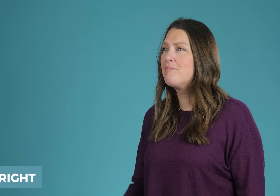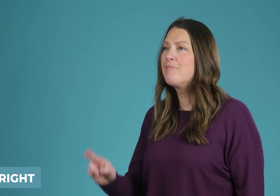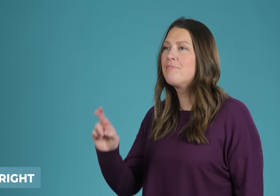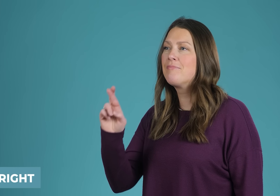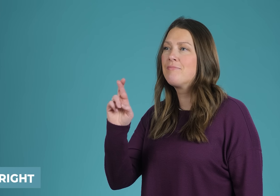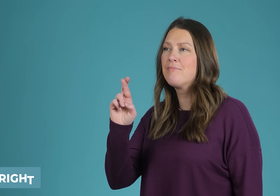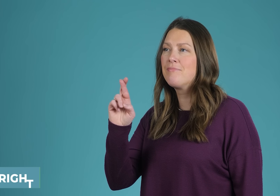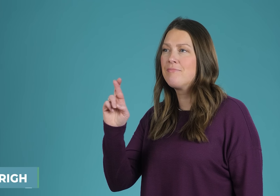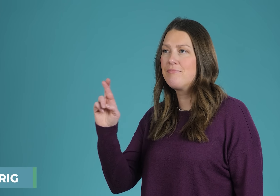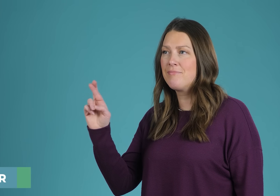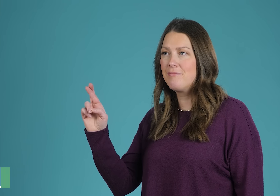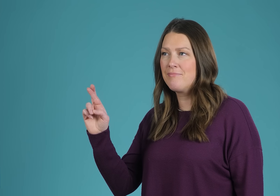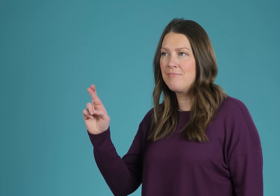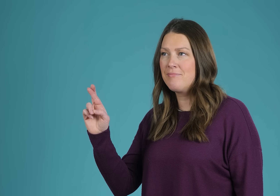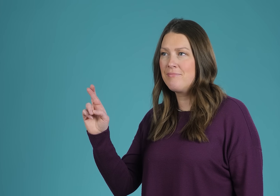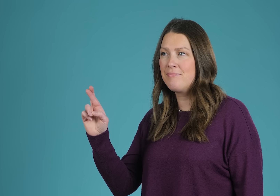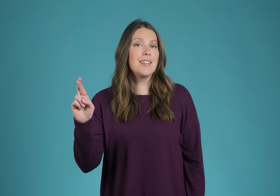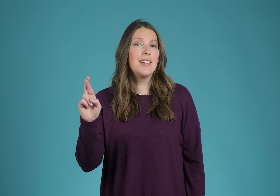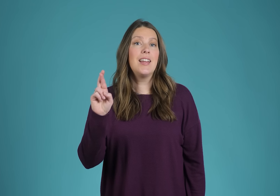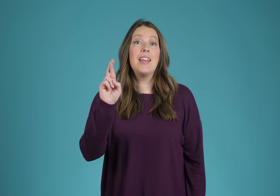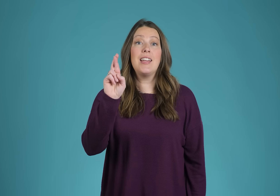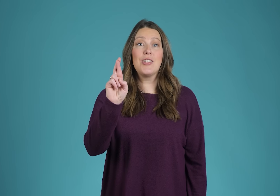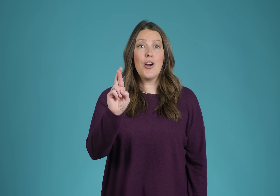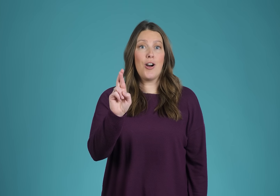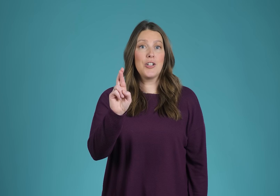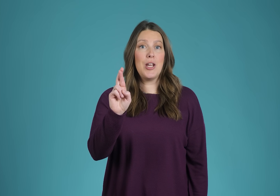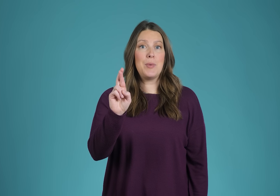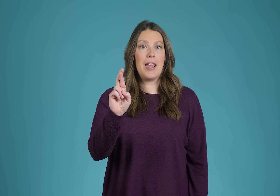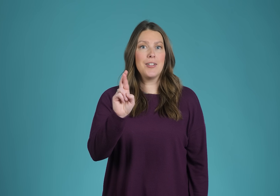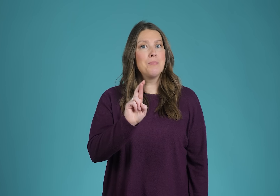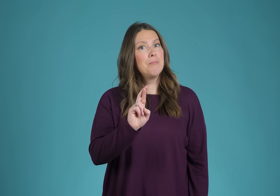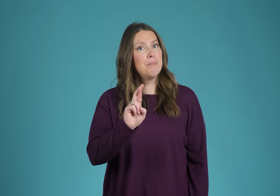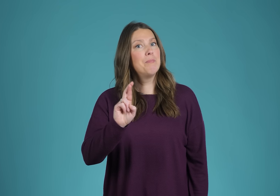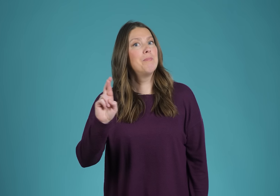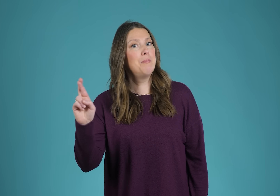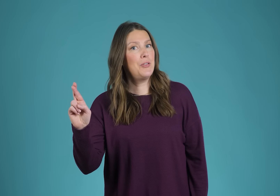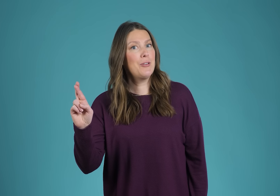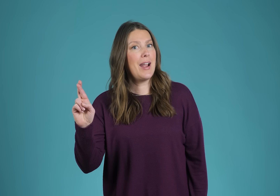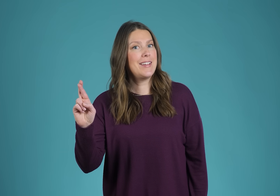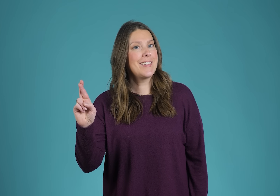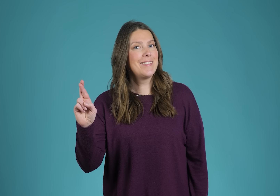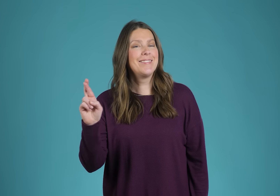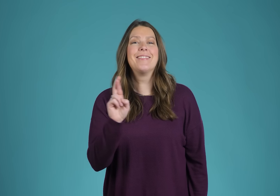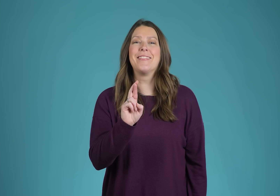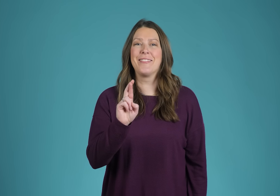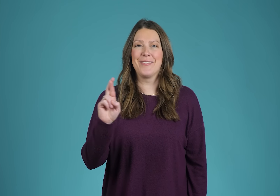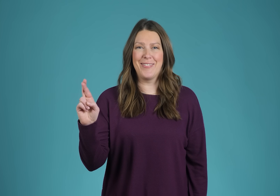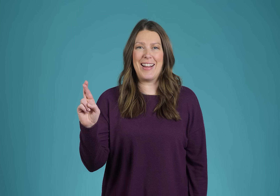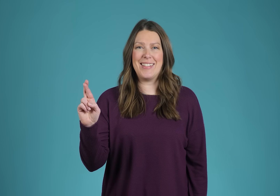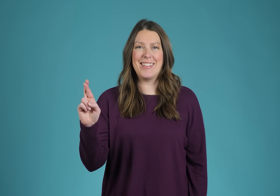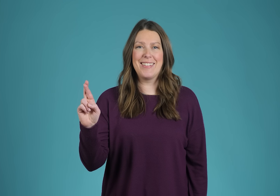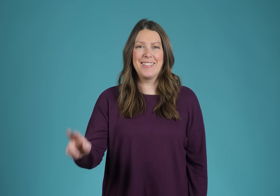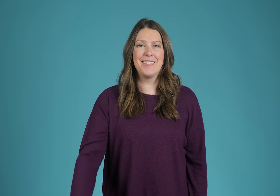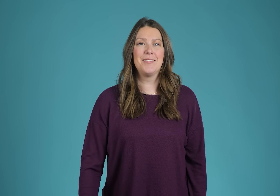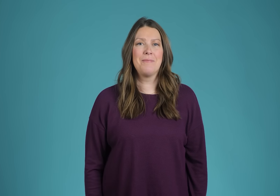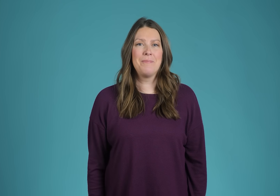As in the direction Right It's an R shaped hand Moving right Right